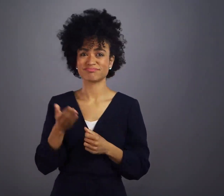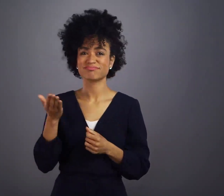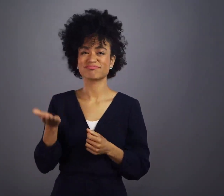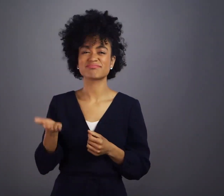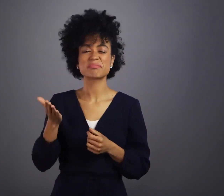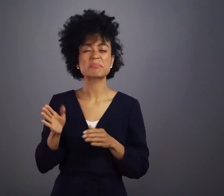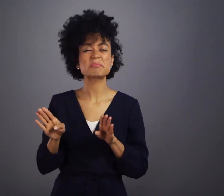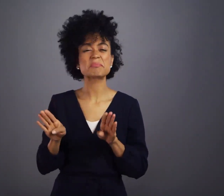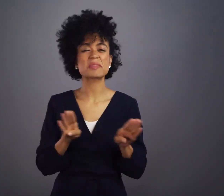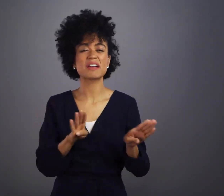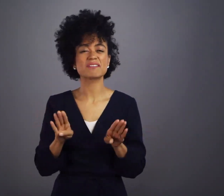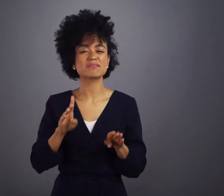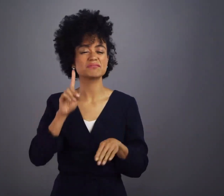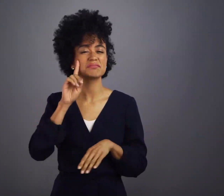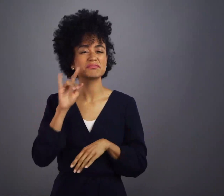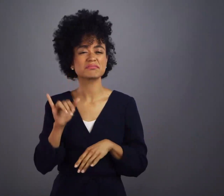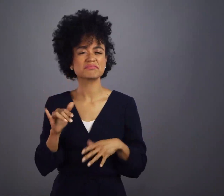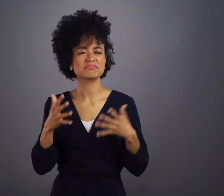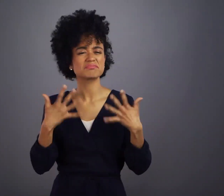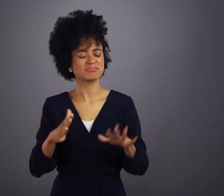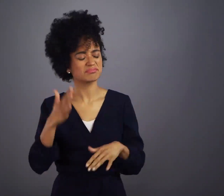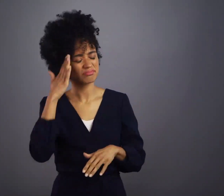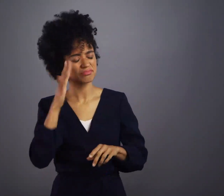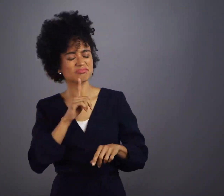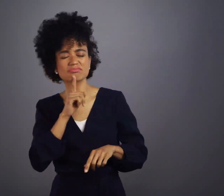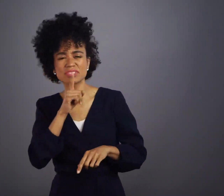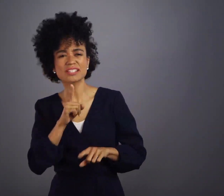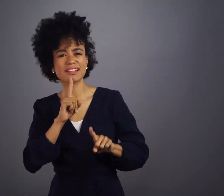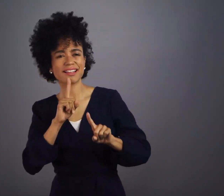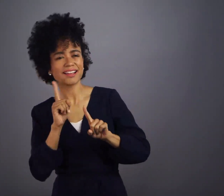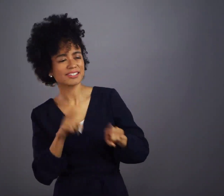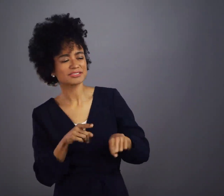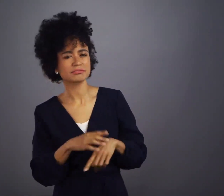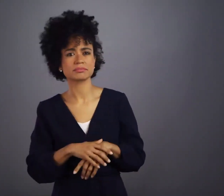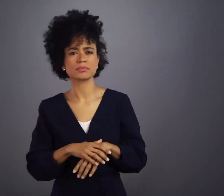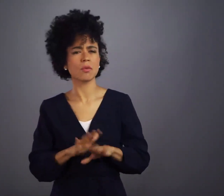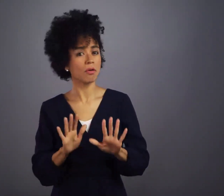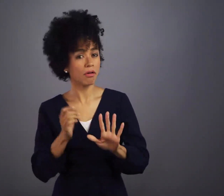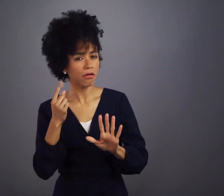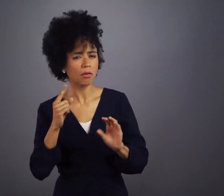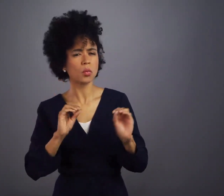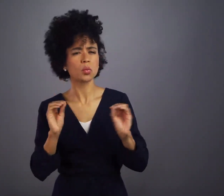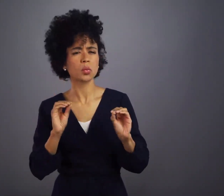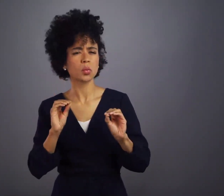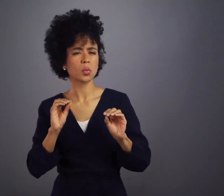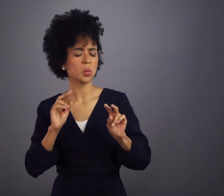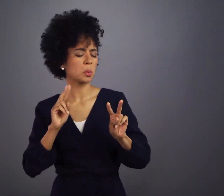that his whole deportment shouts at the new prospect that he is a man with a real answer,